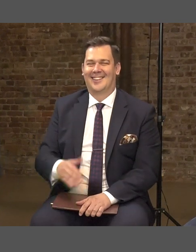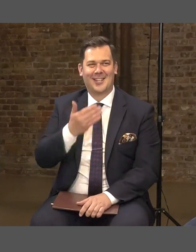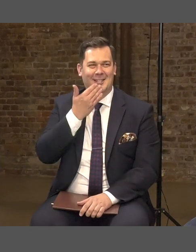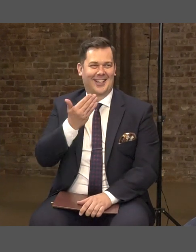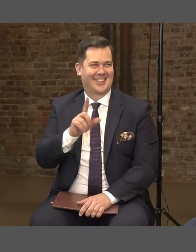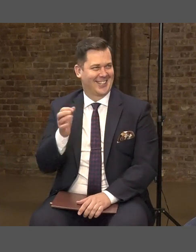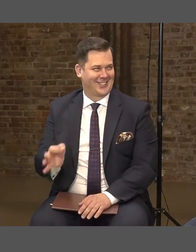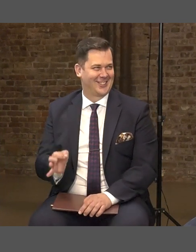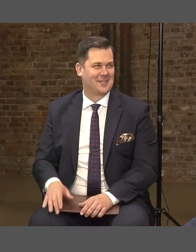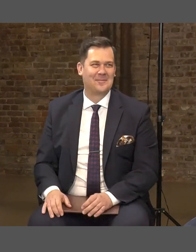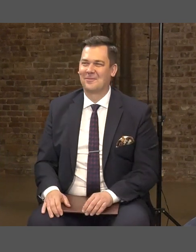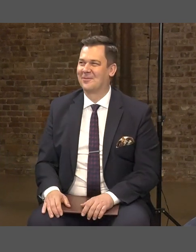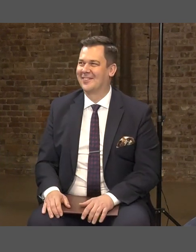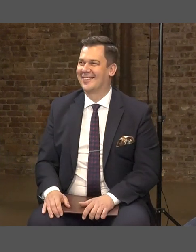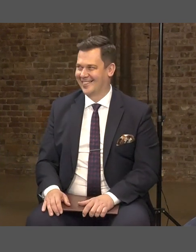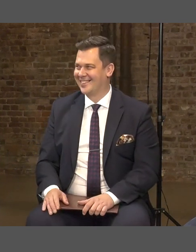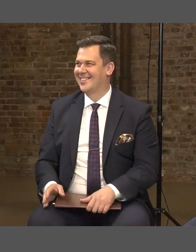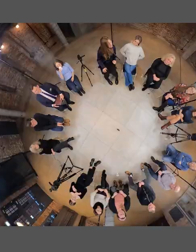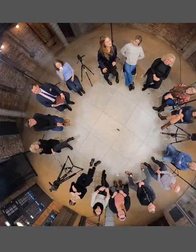Thanks for today.